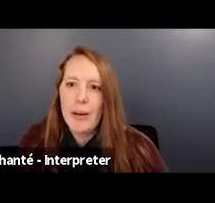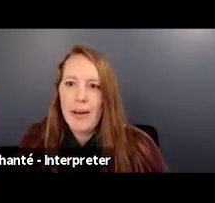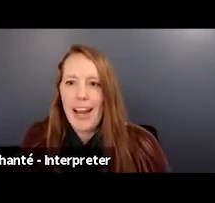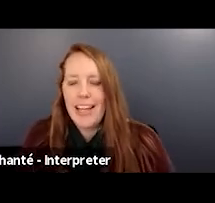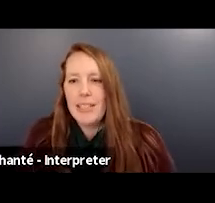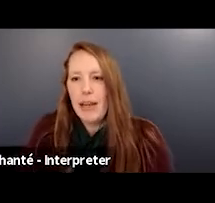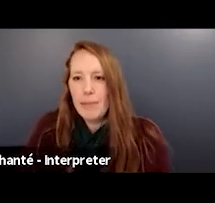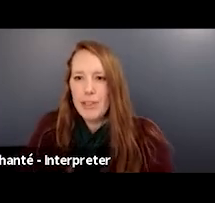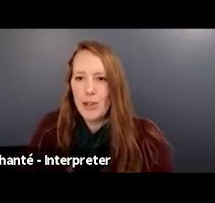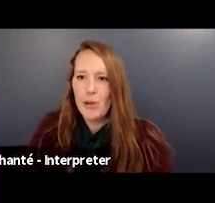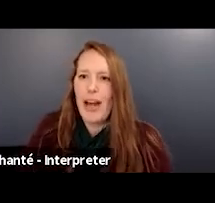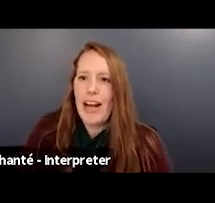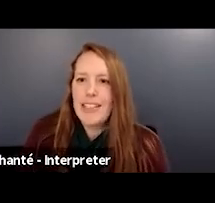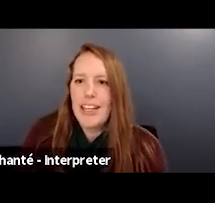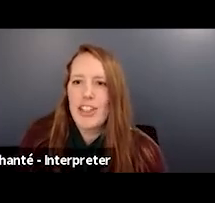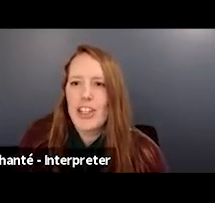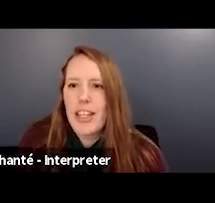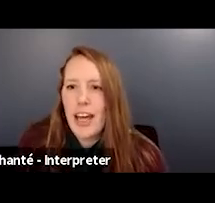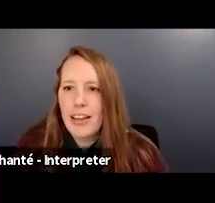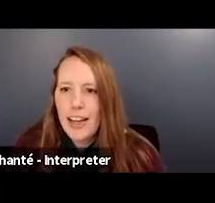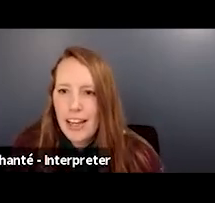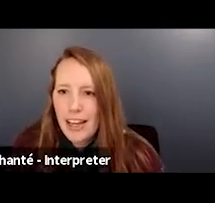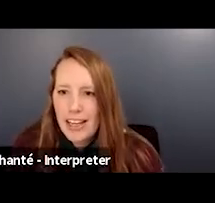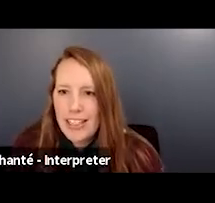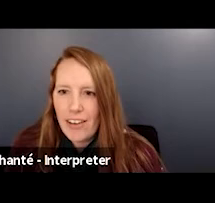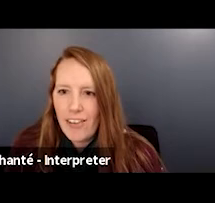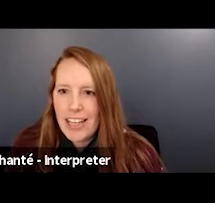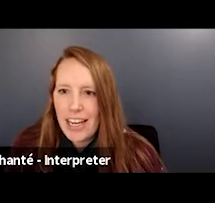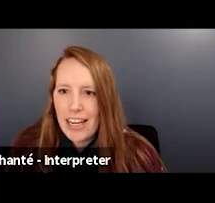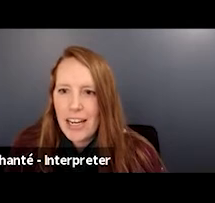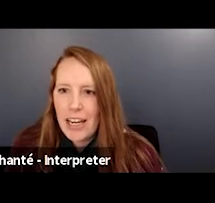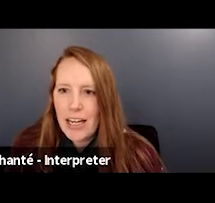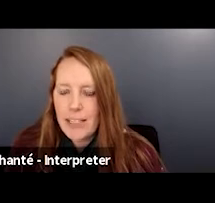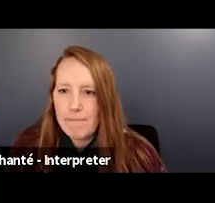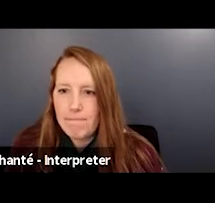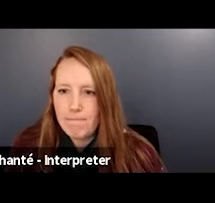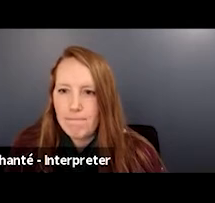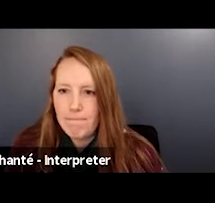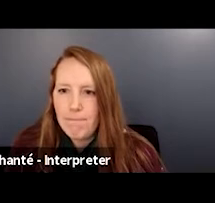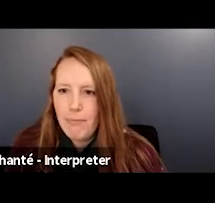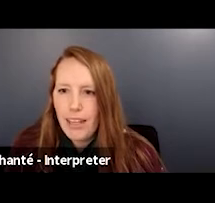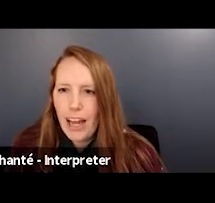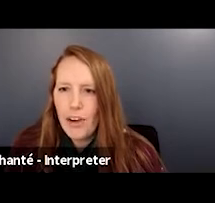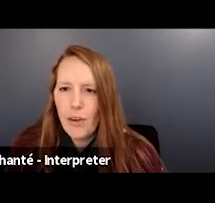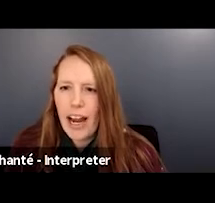Being able to access just that deaf identity, I don't know.